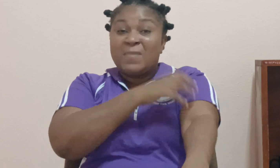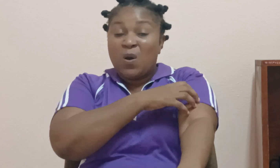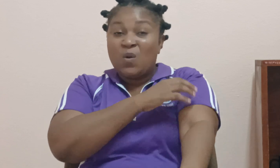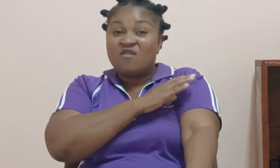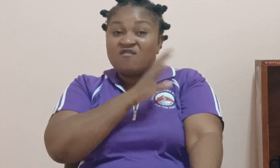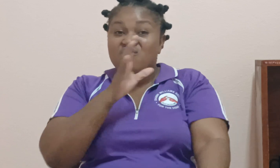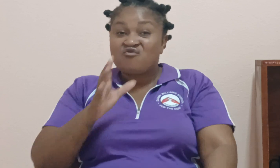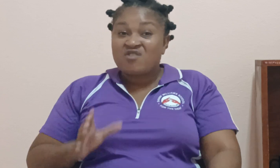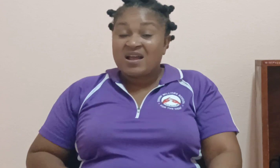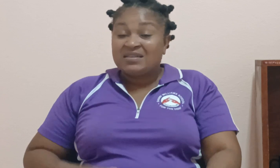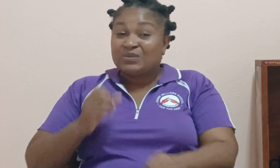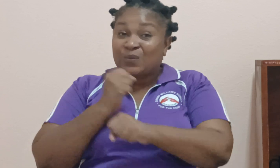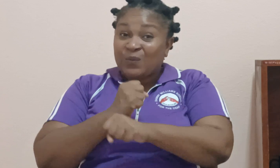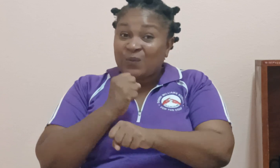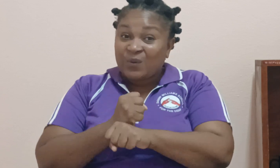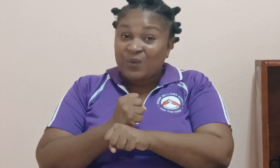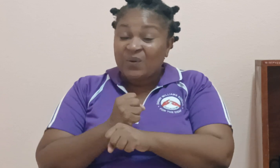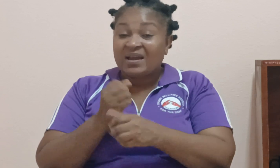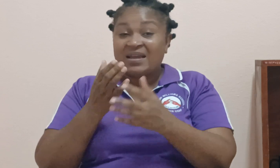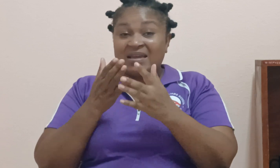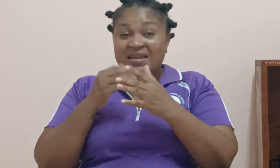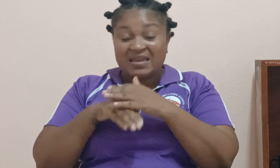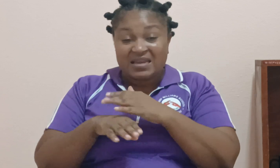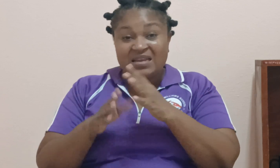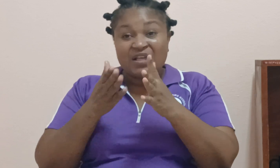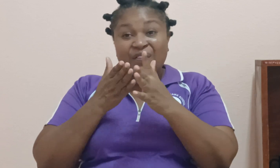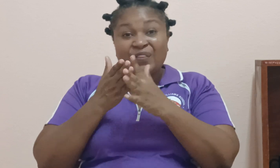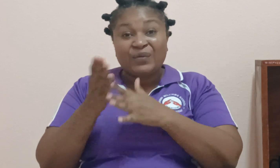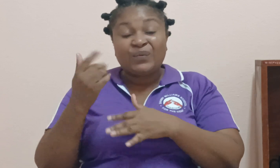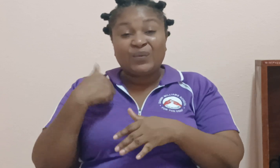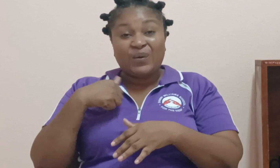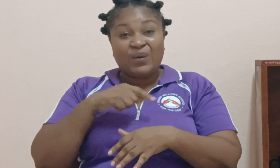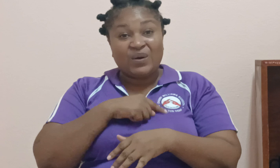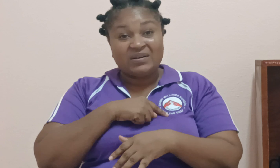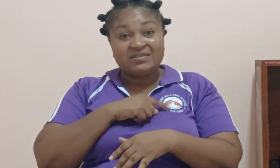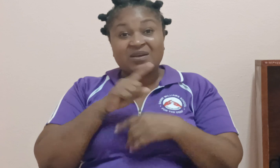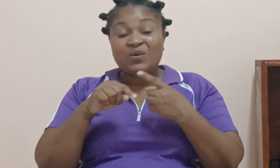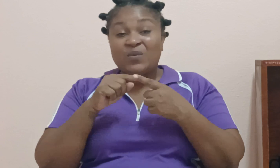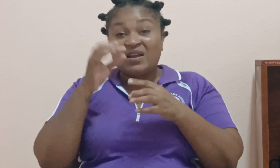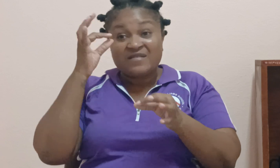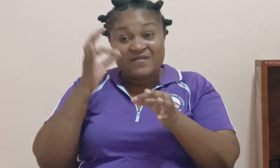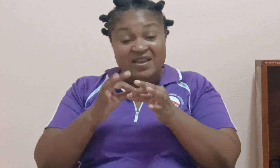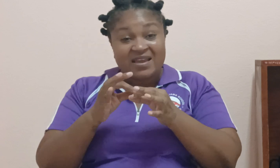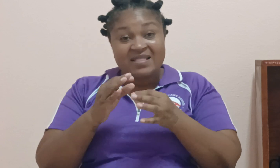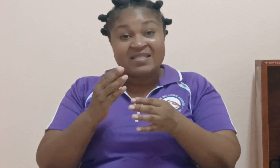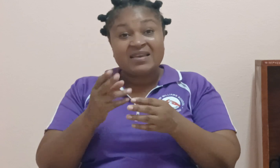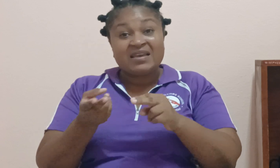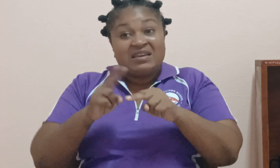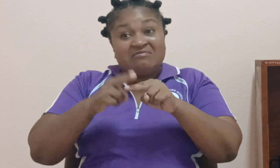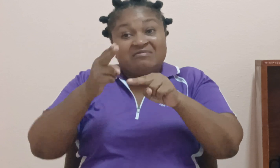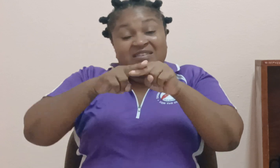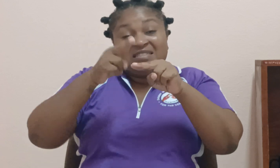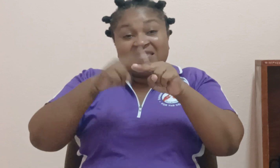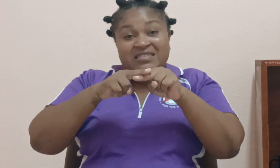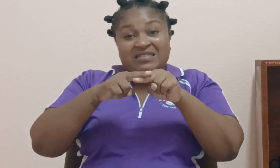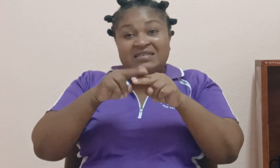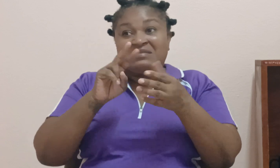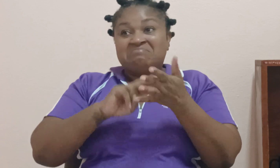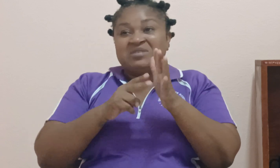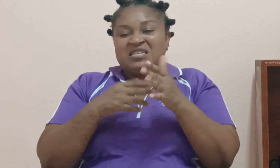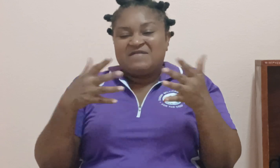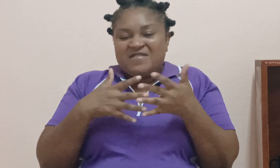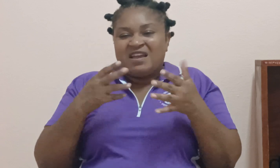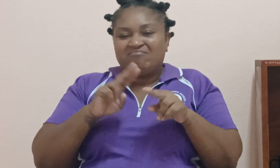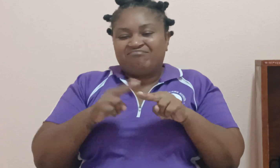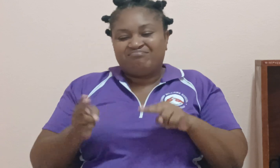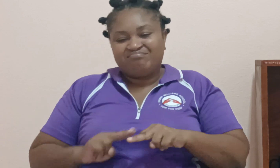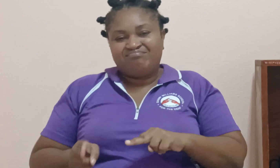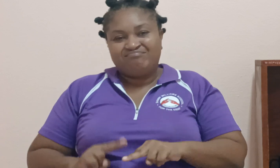to work in and through us. When faith increases, our fears decrease.